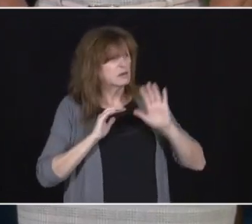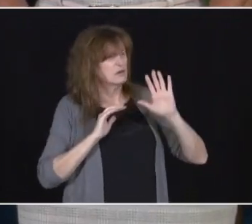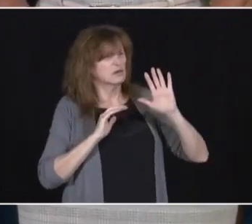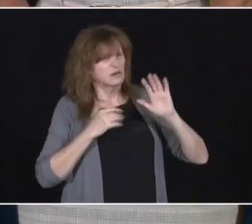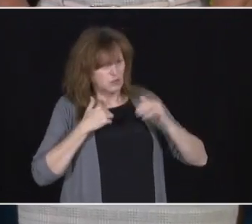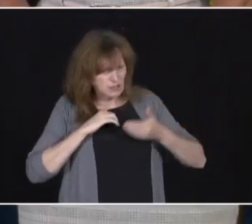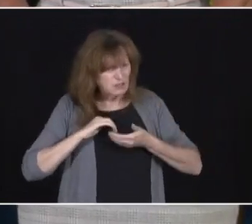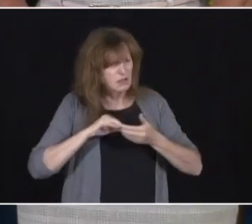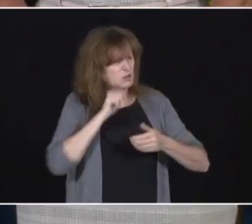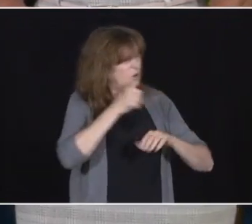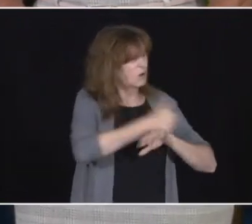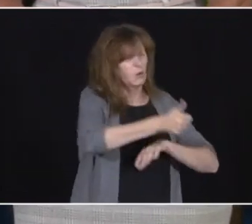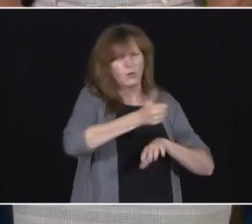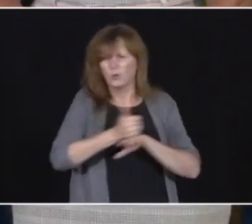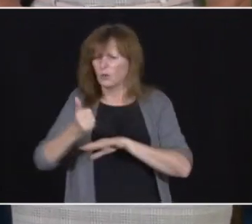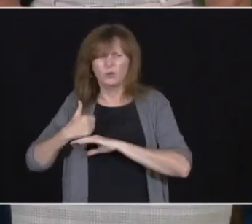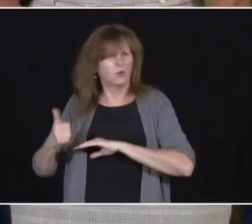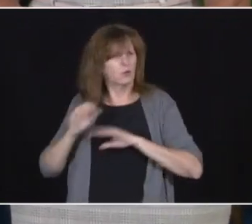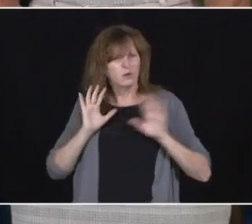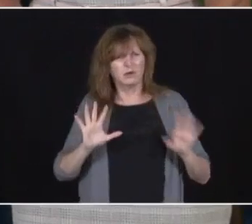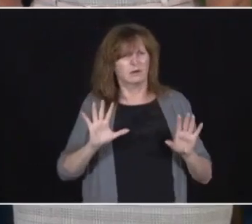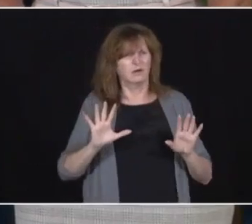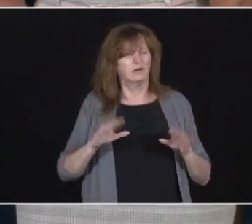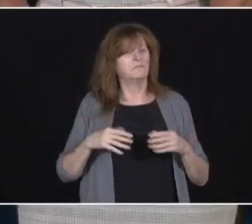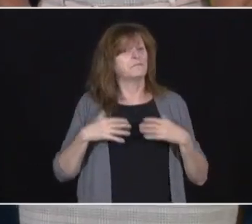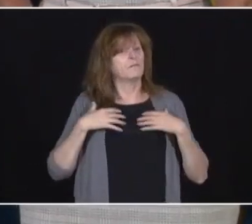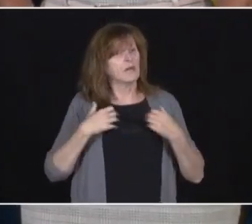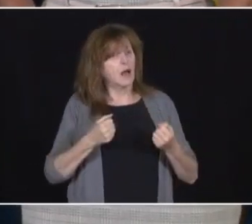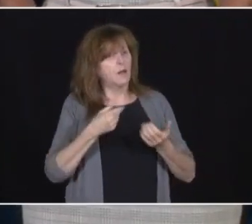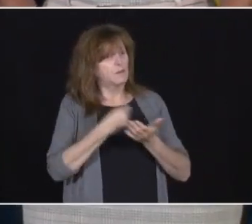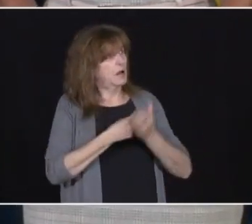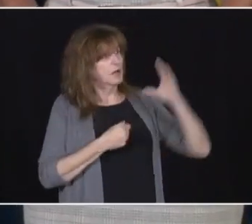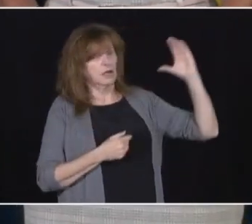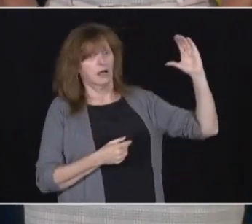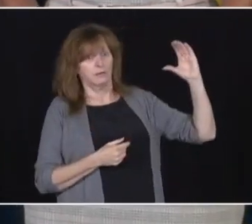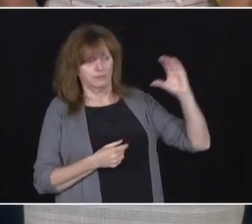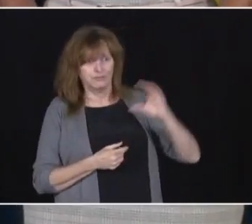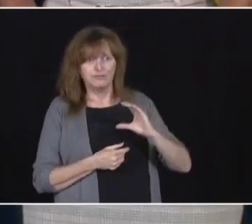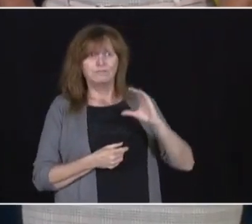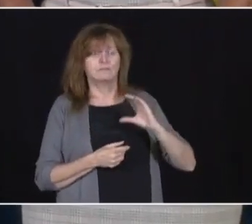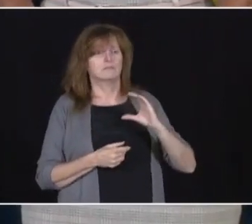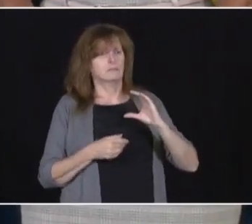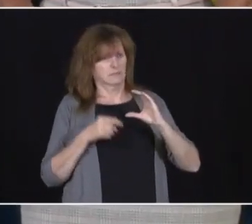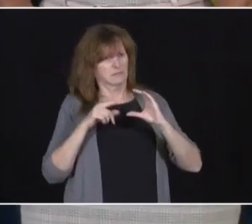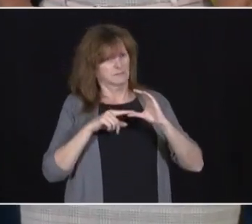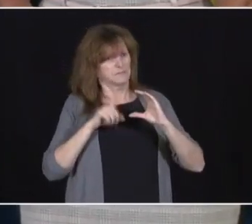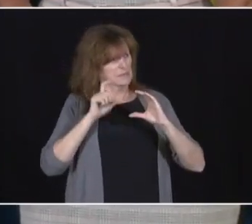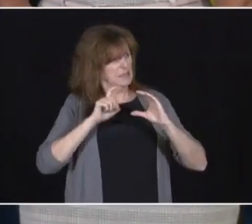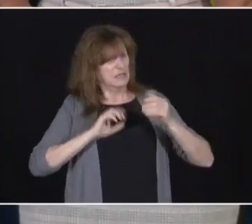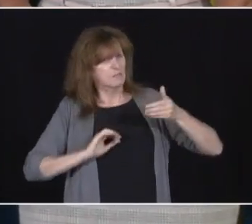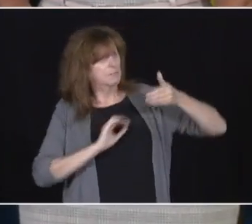but I'm a little shocked with his comment, to be very frank with you. We are supposed to be all in this together, let's